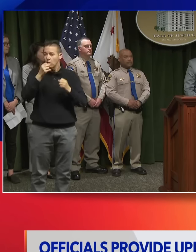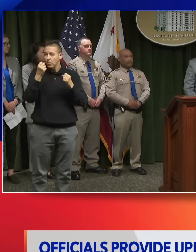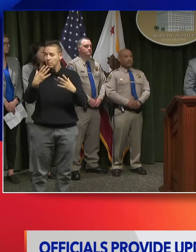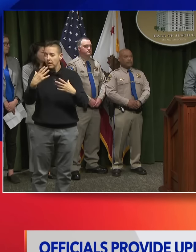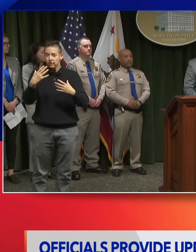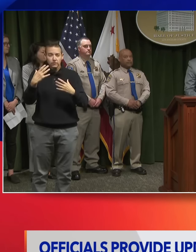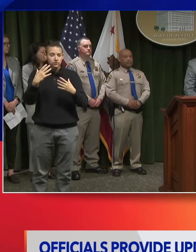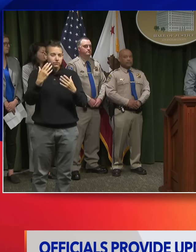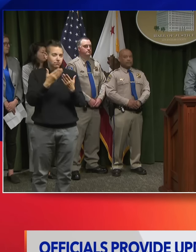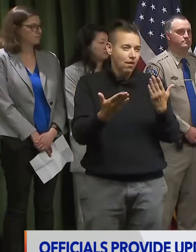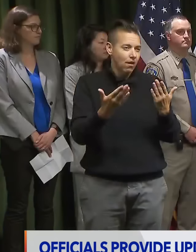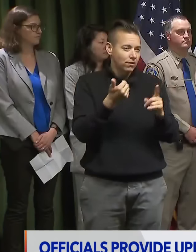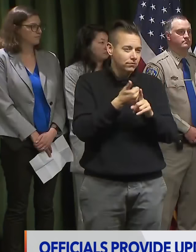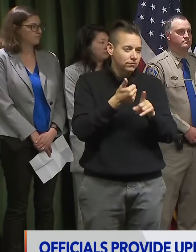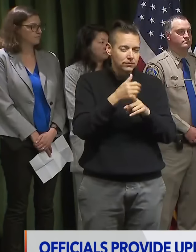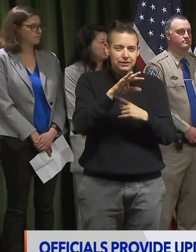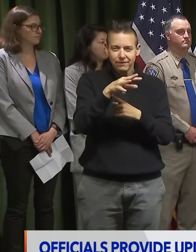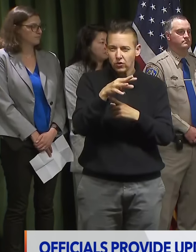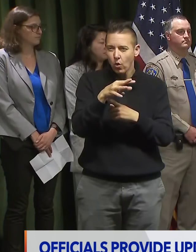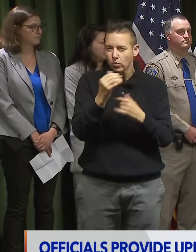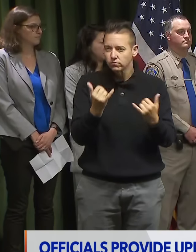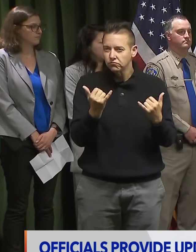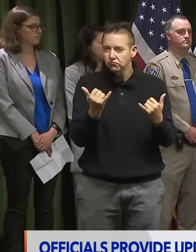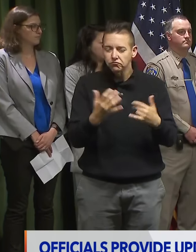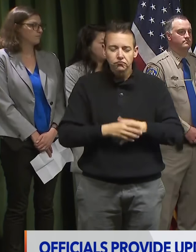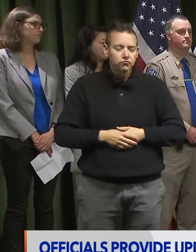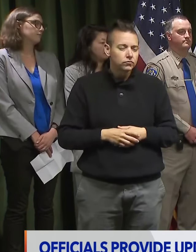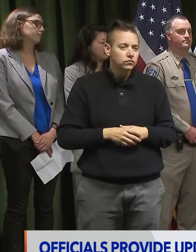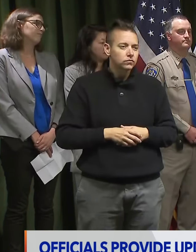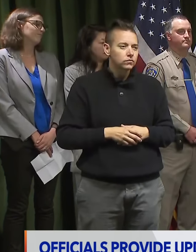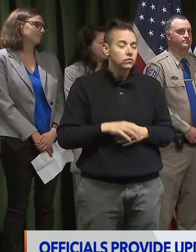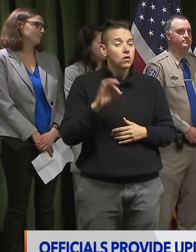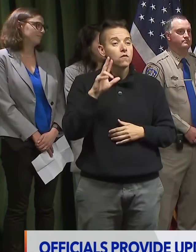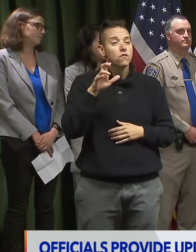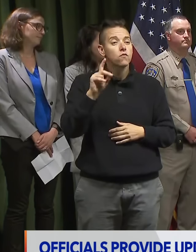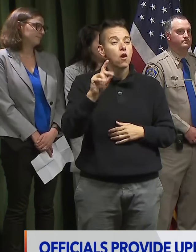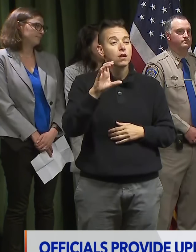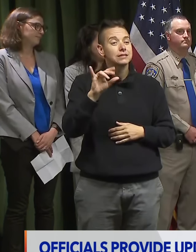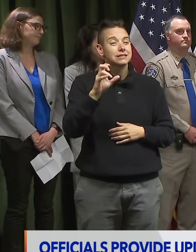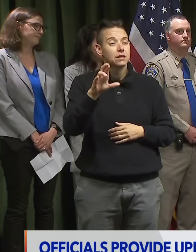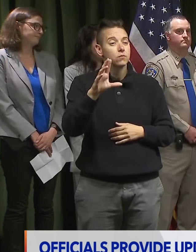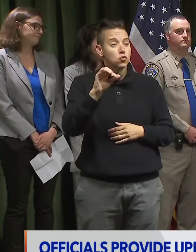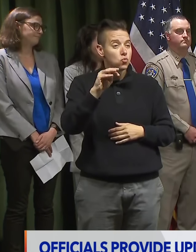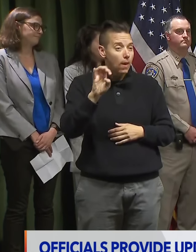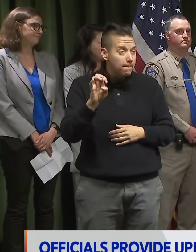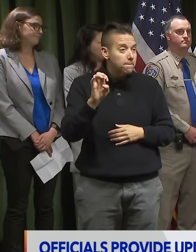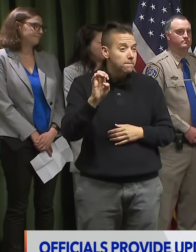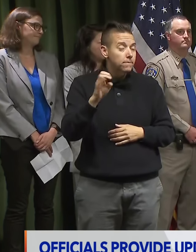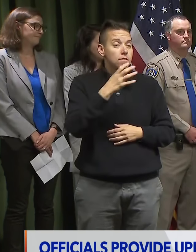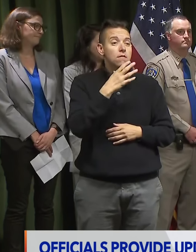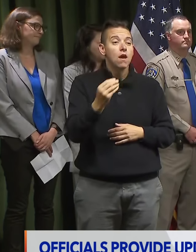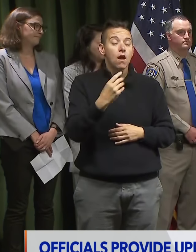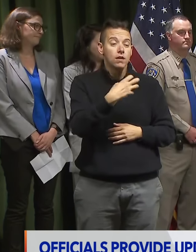BODY-WORN UNIT CAMERA WHO USUALLY RESPONDS OUT TO SCENES TO CANVASS FOR VIDEOS, YOU VIDEO THIS TAKE THESE IT IN